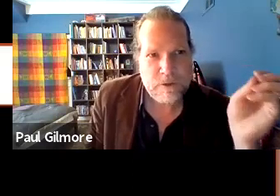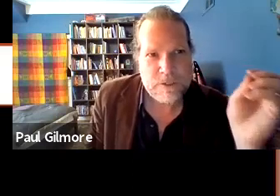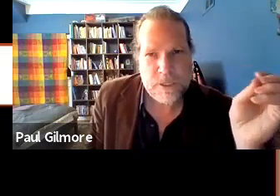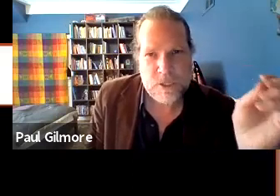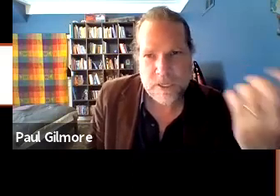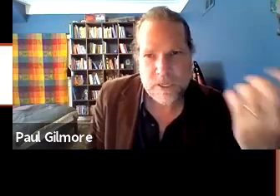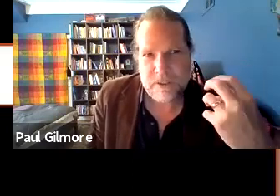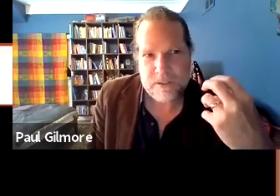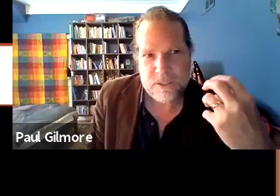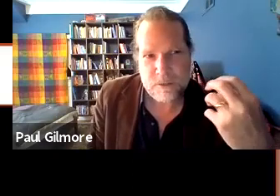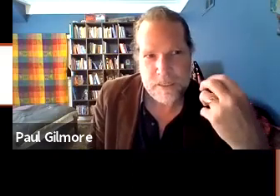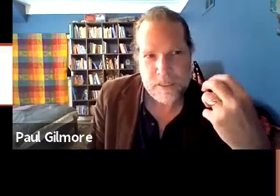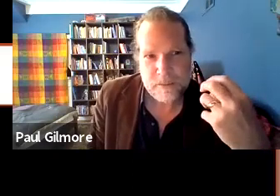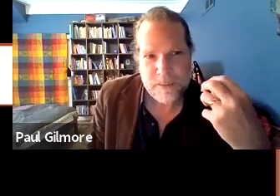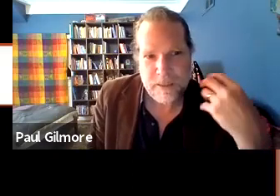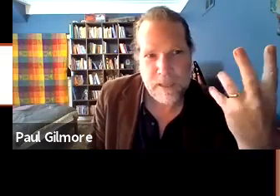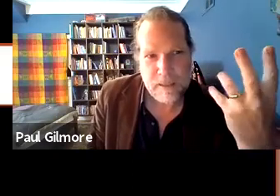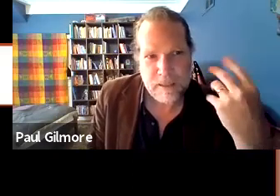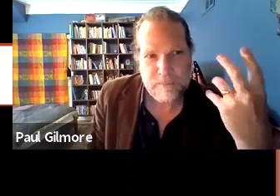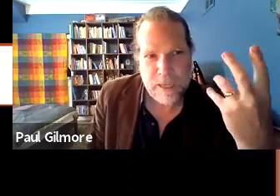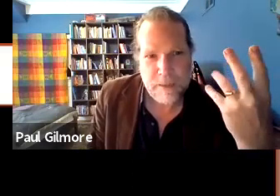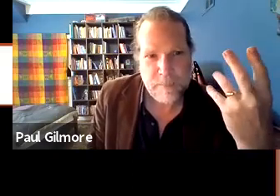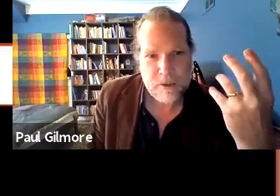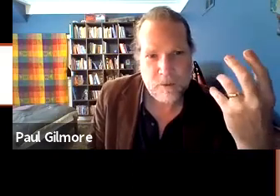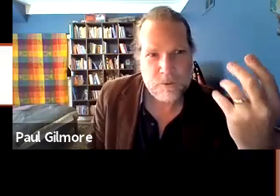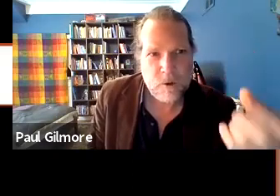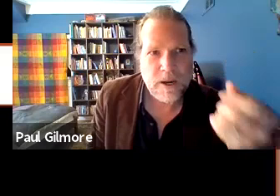of your teeming shore, give these to me, I lift my lift my lamp beside the golden door,